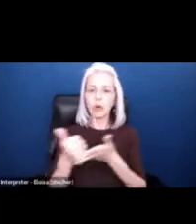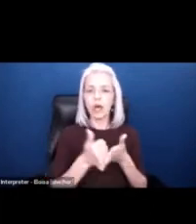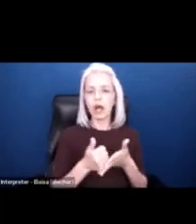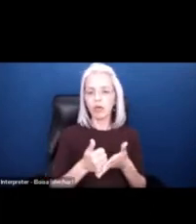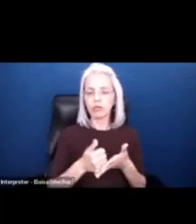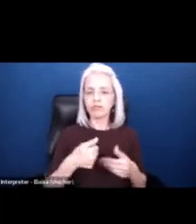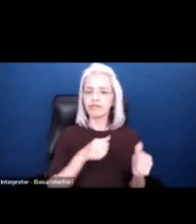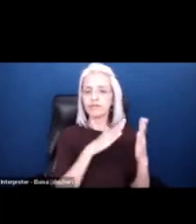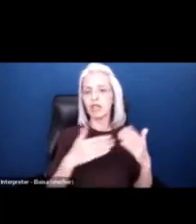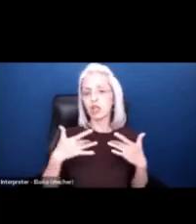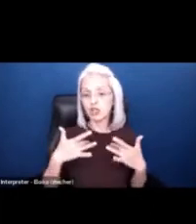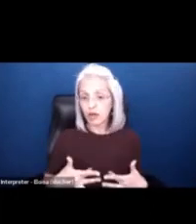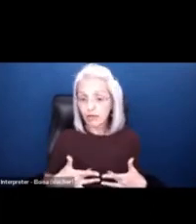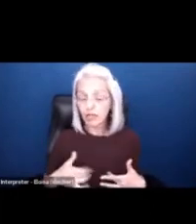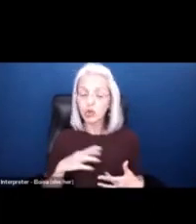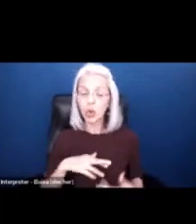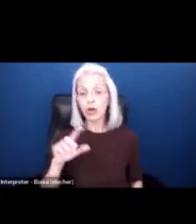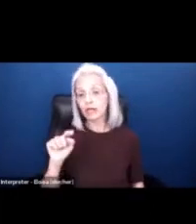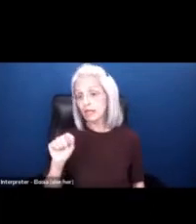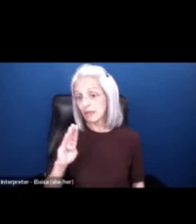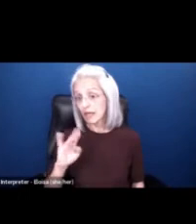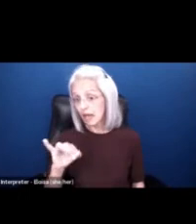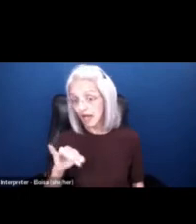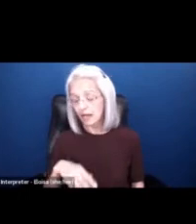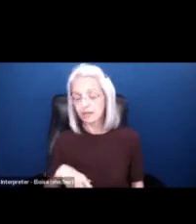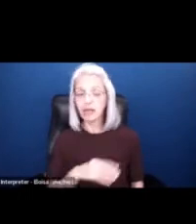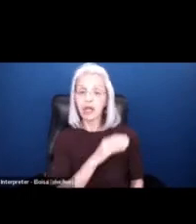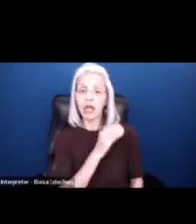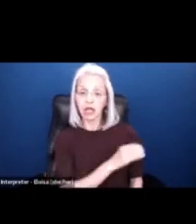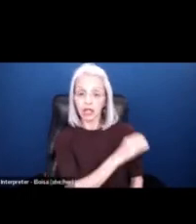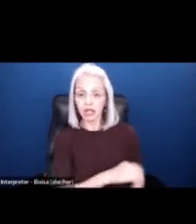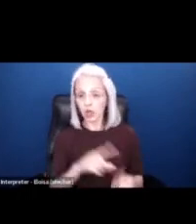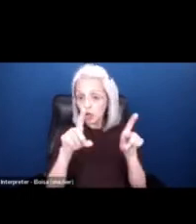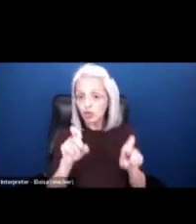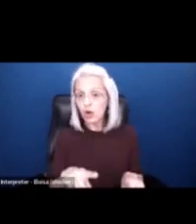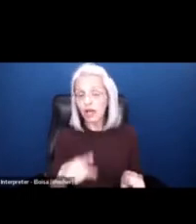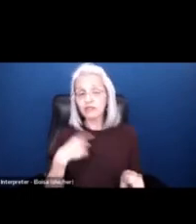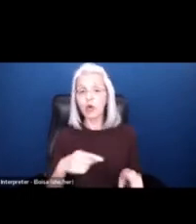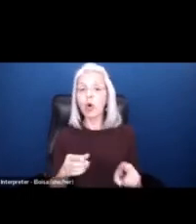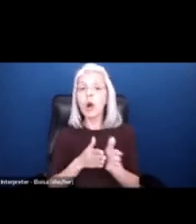people with TBI. There are clinical trials and motivational interviewing on mindfulness